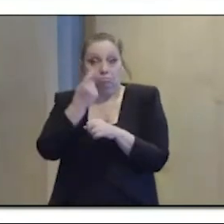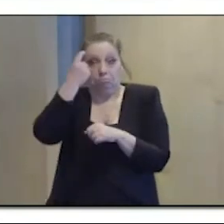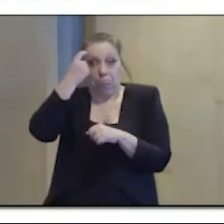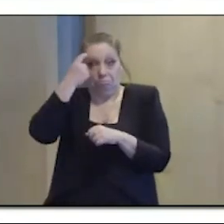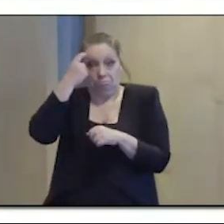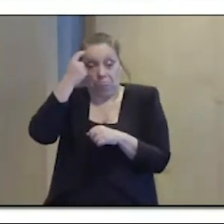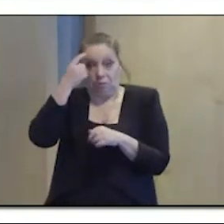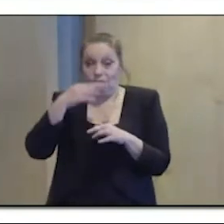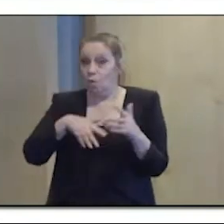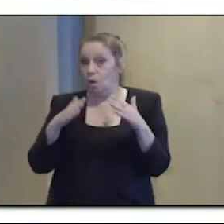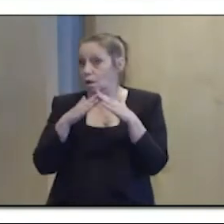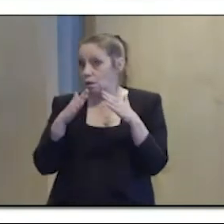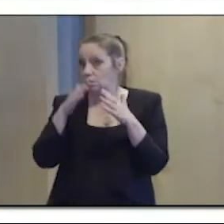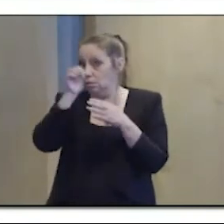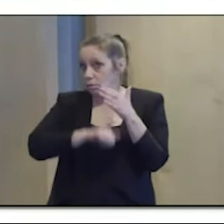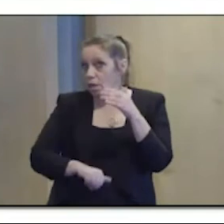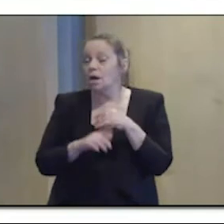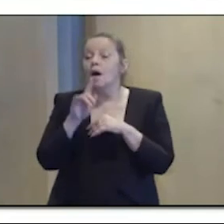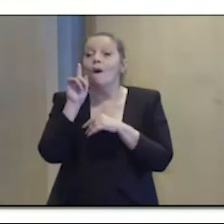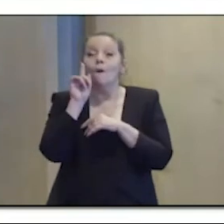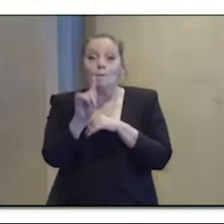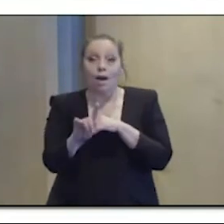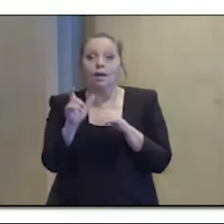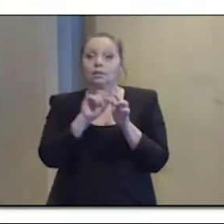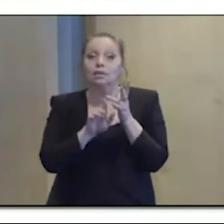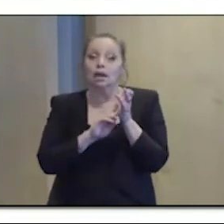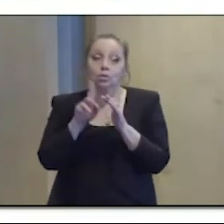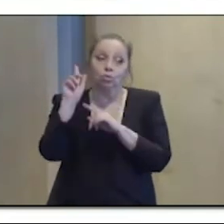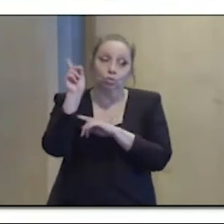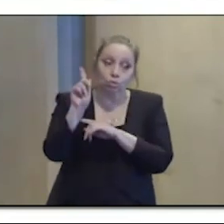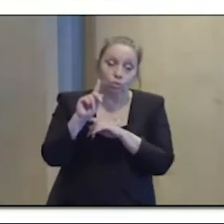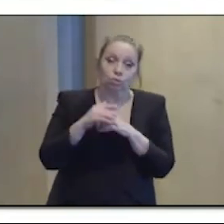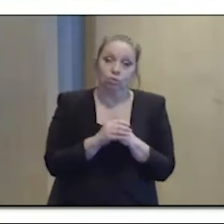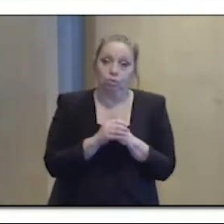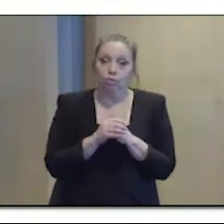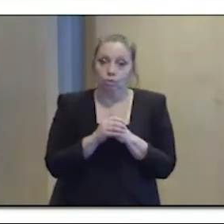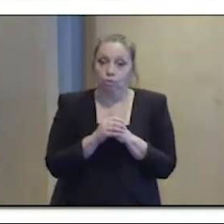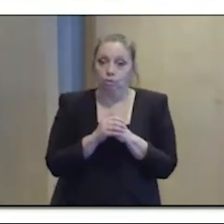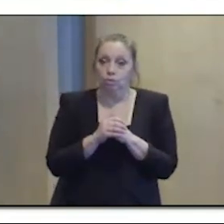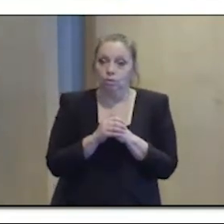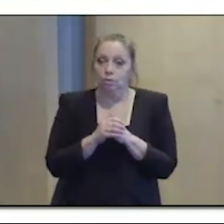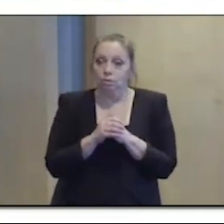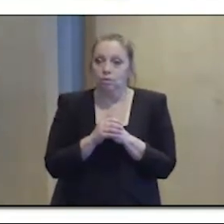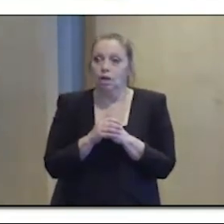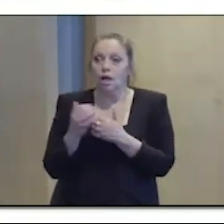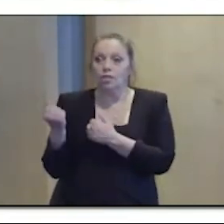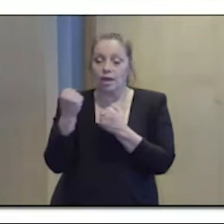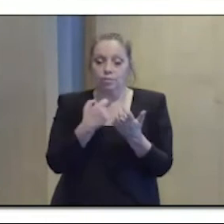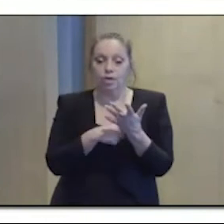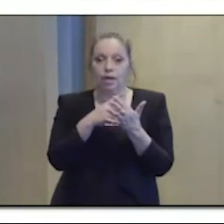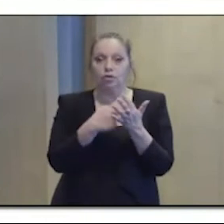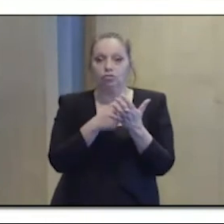householders. However what they have done is they will be bringing in retailers and now required to